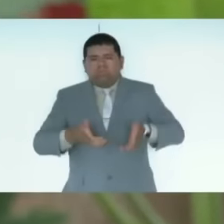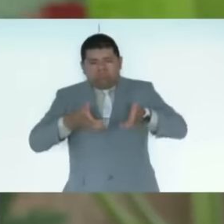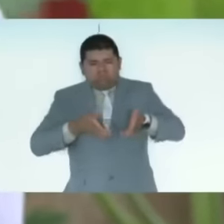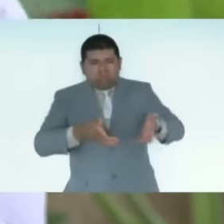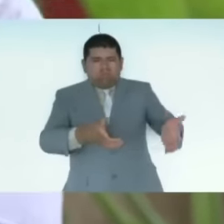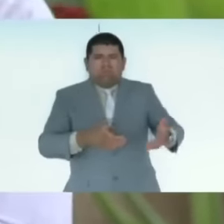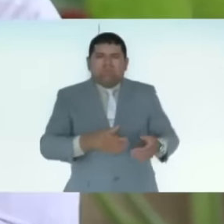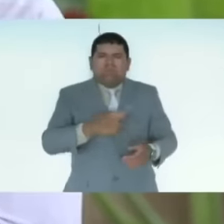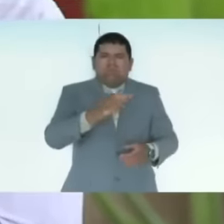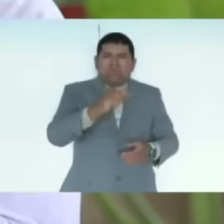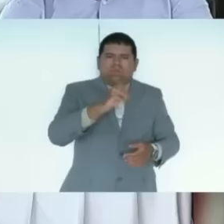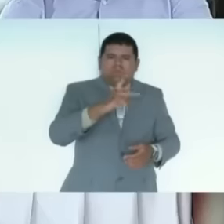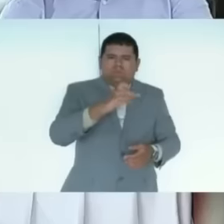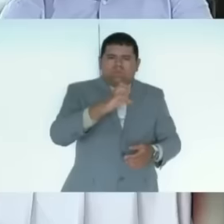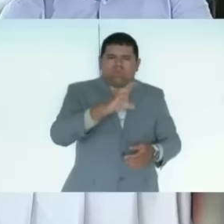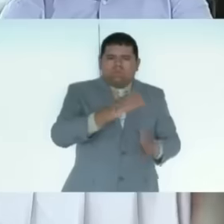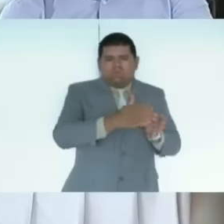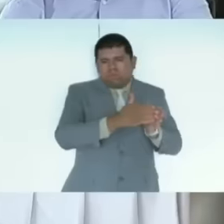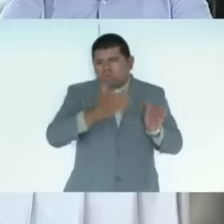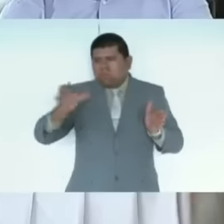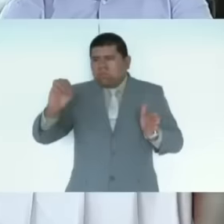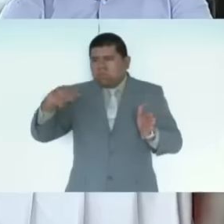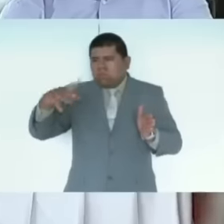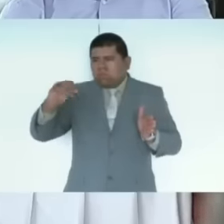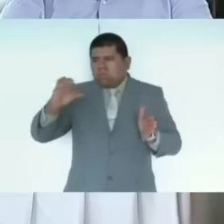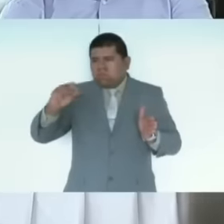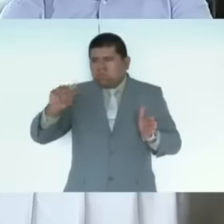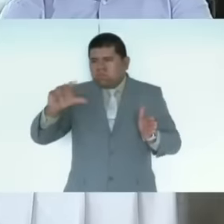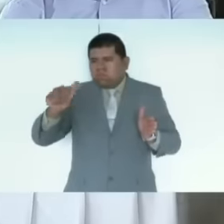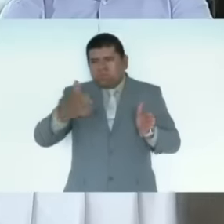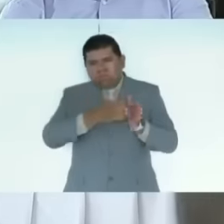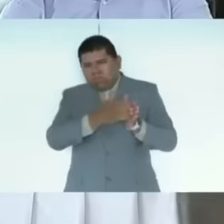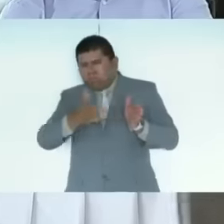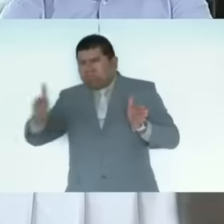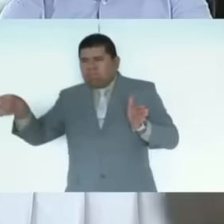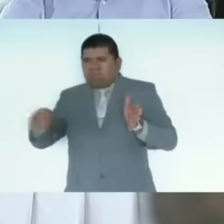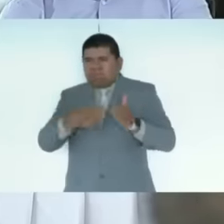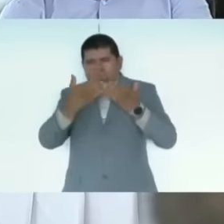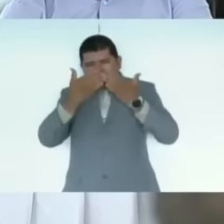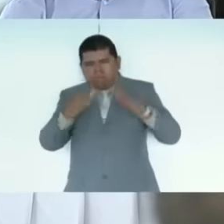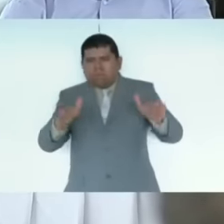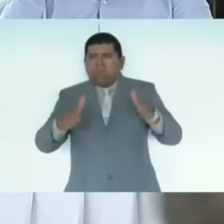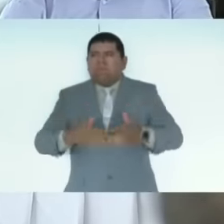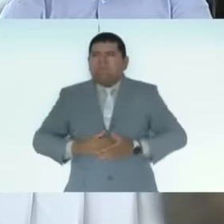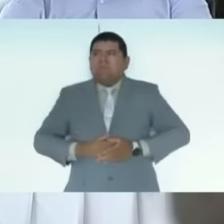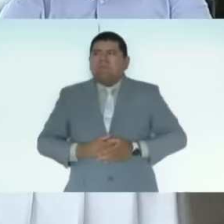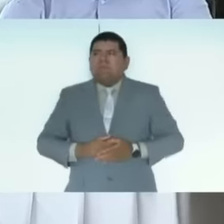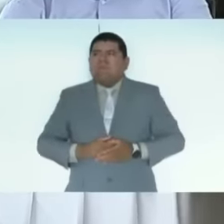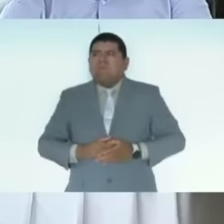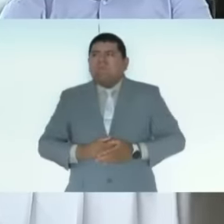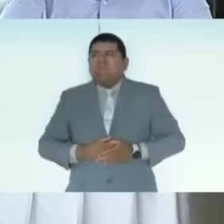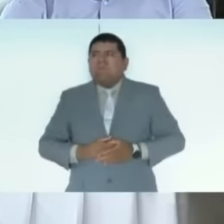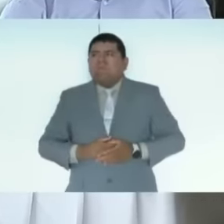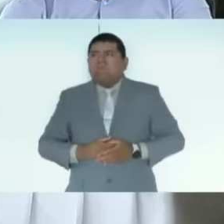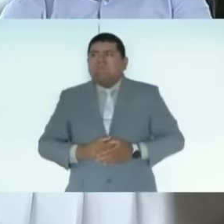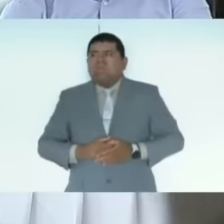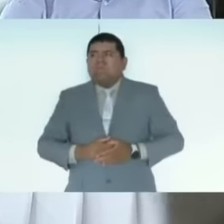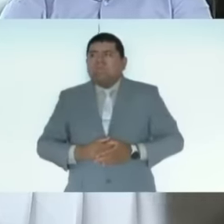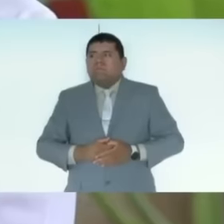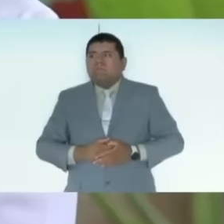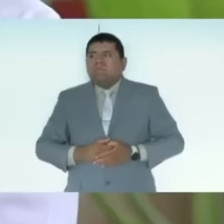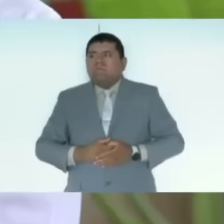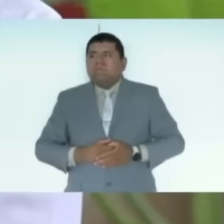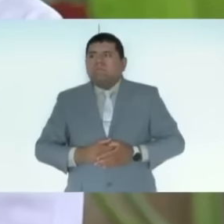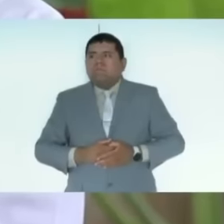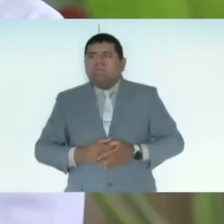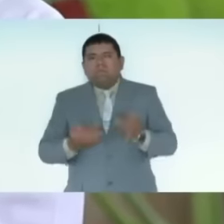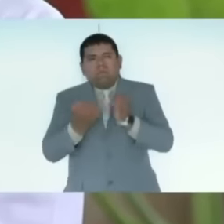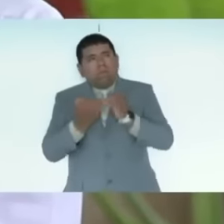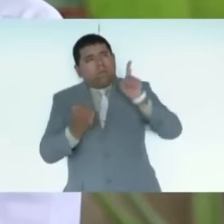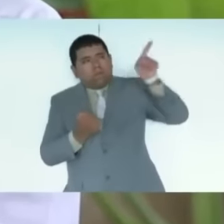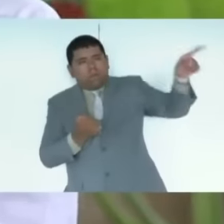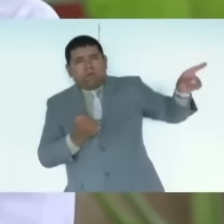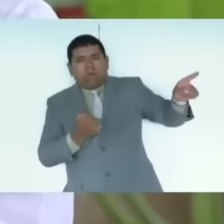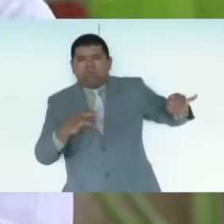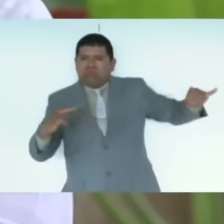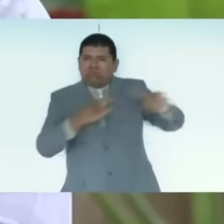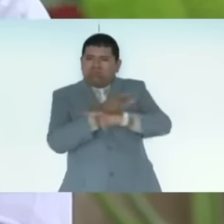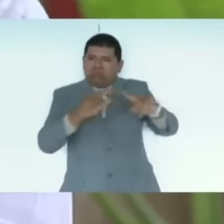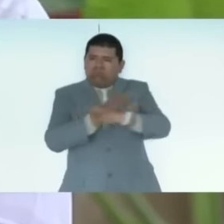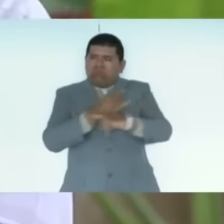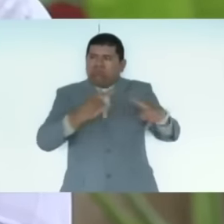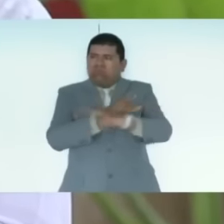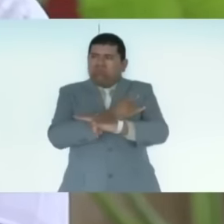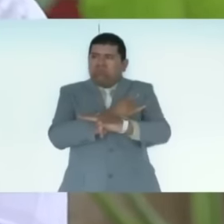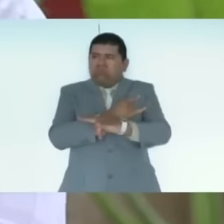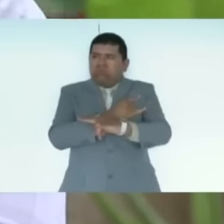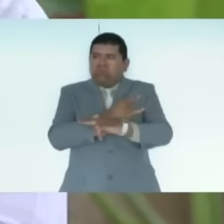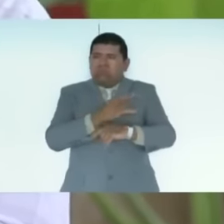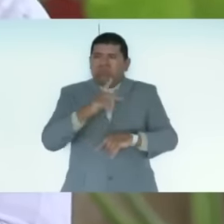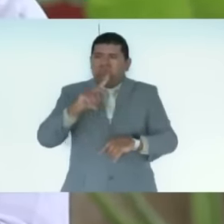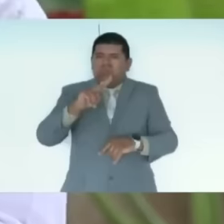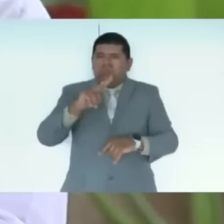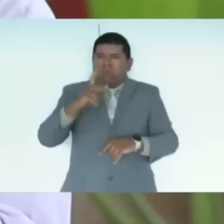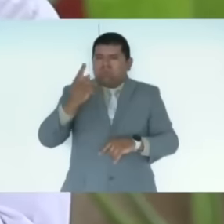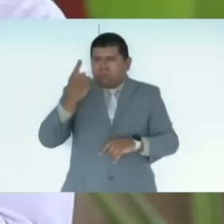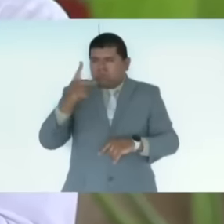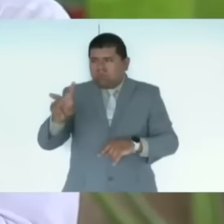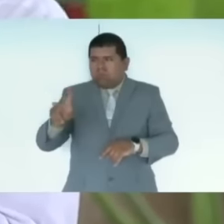Compostel and El Libramiento section to Vallarta, rain, shine or